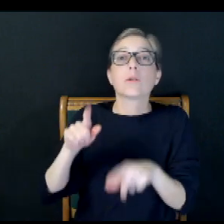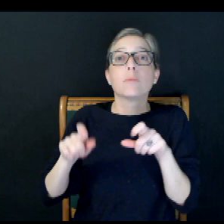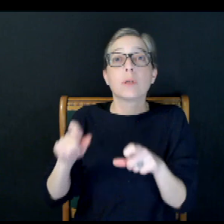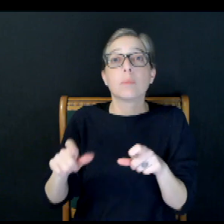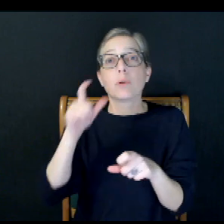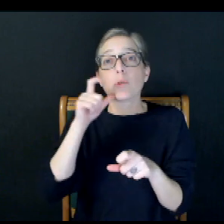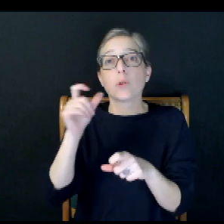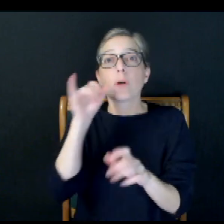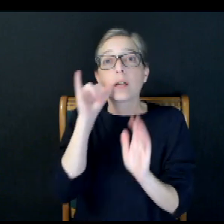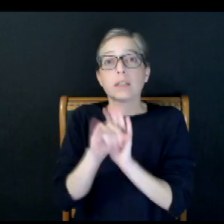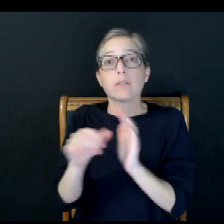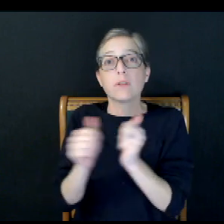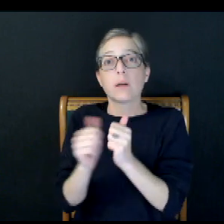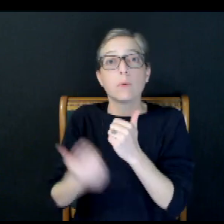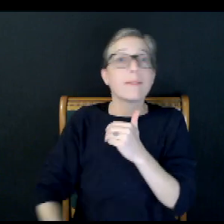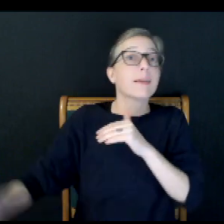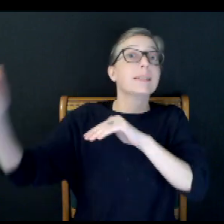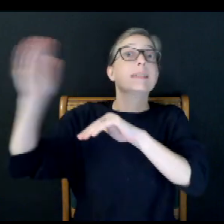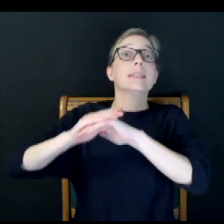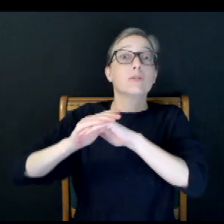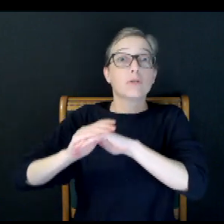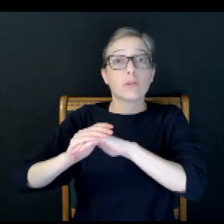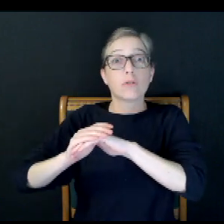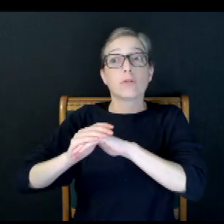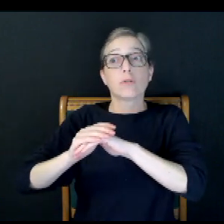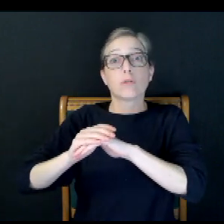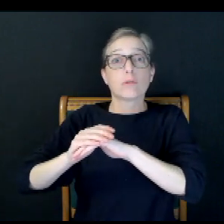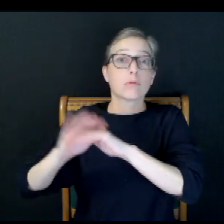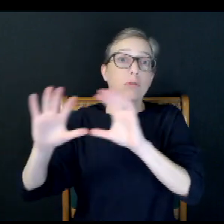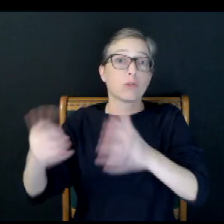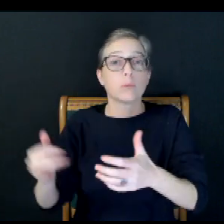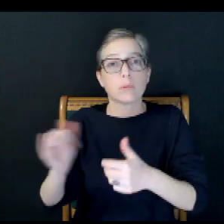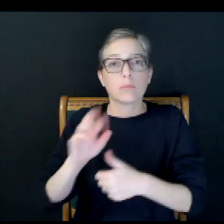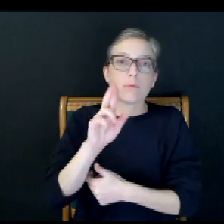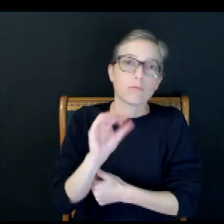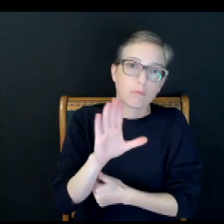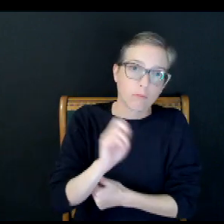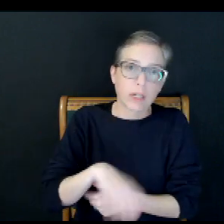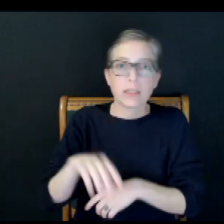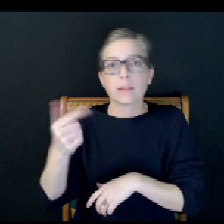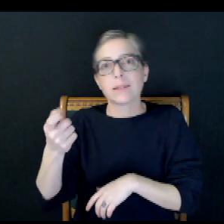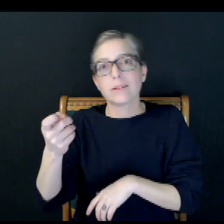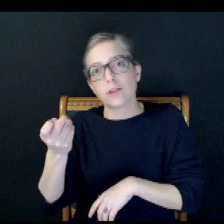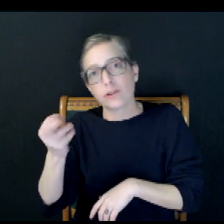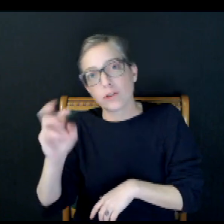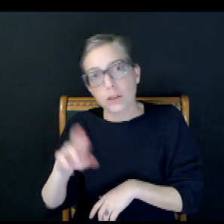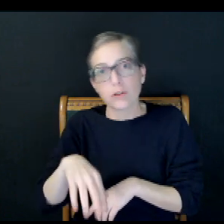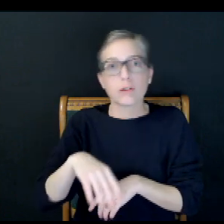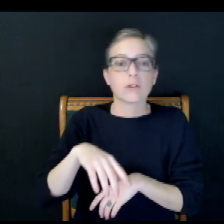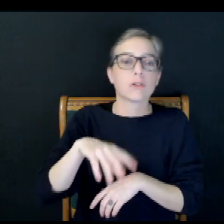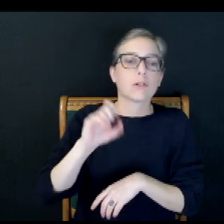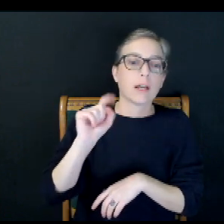ethnicity, gender, sexual orientation, for example, most often experience even more barriers to accessing